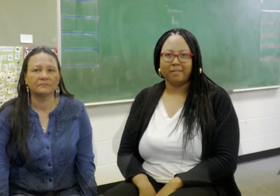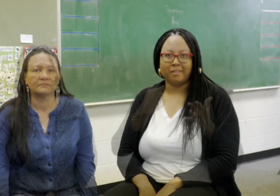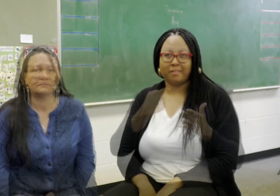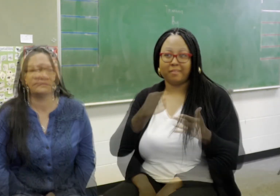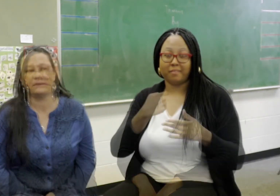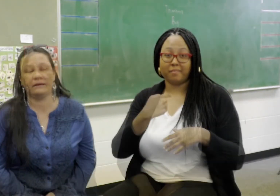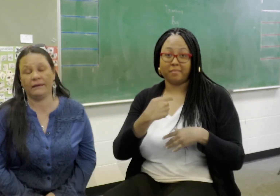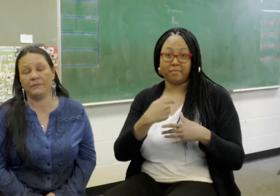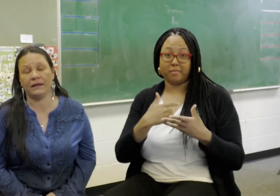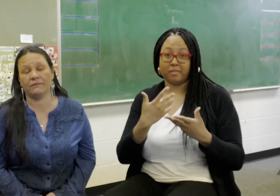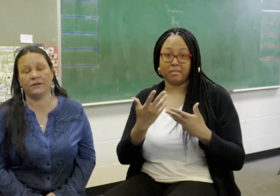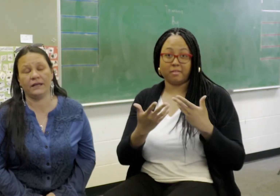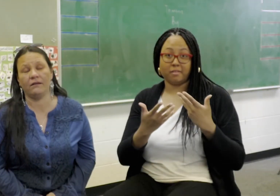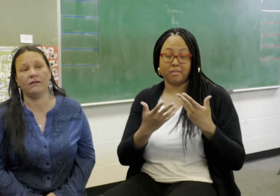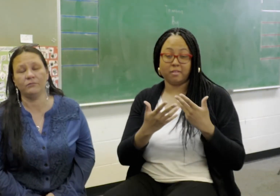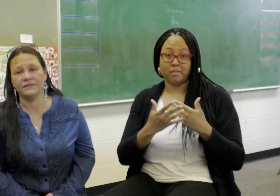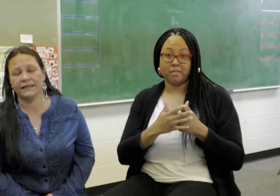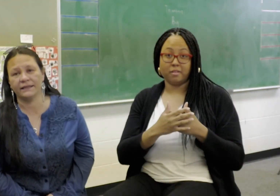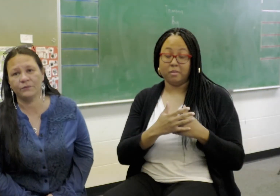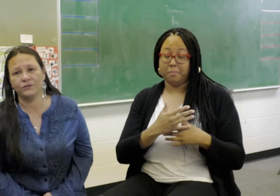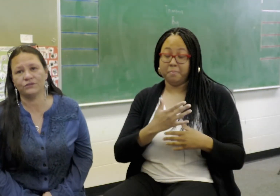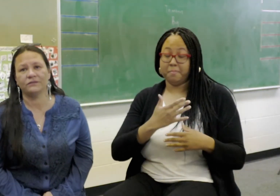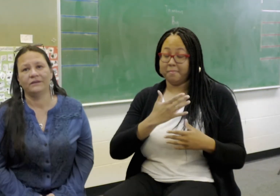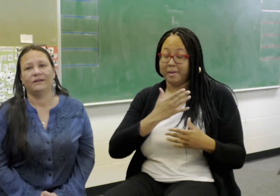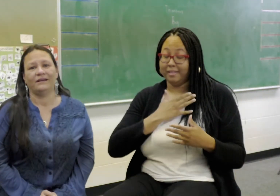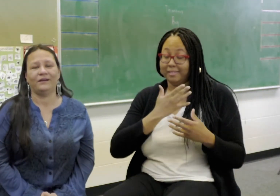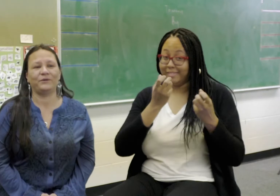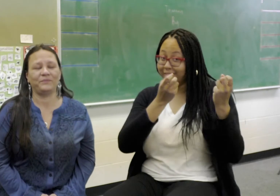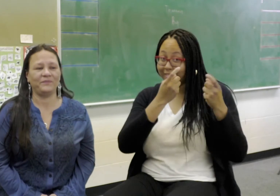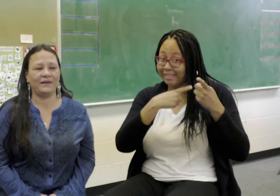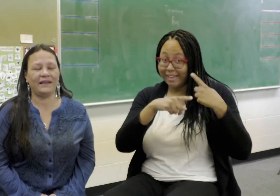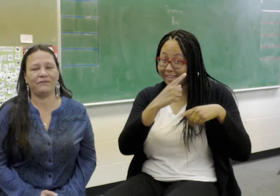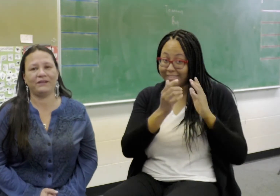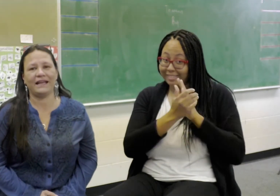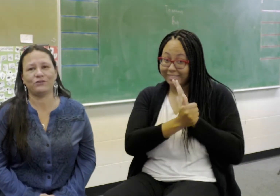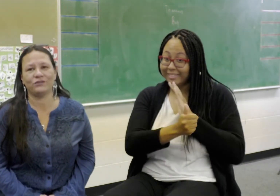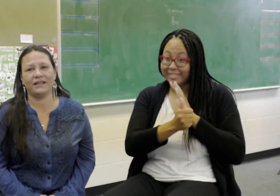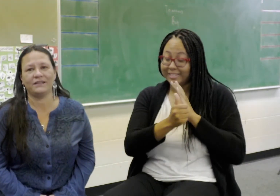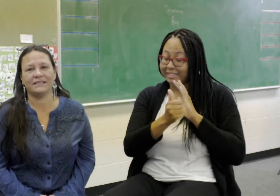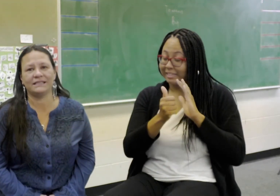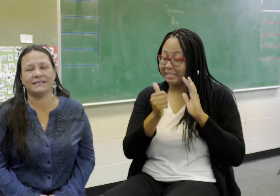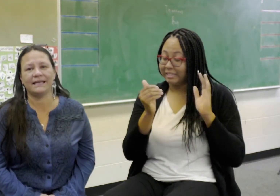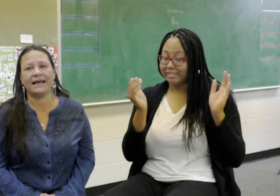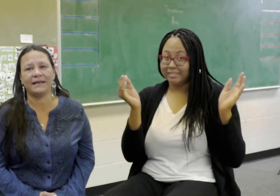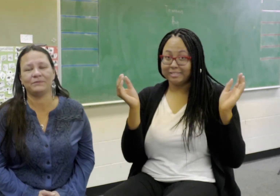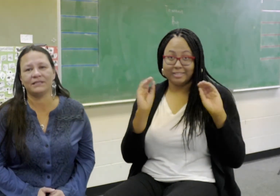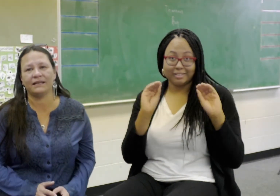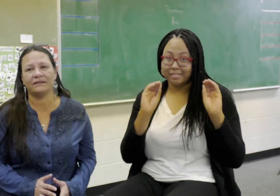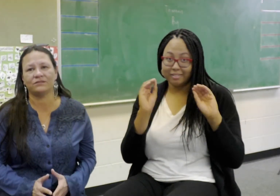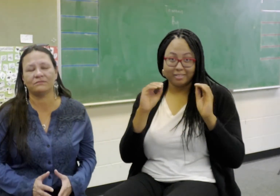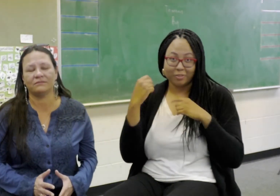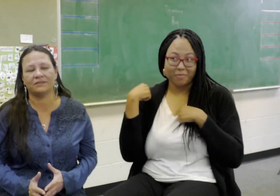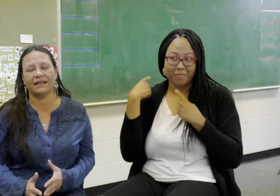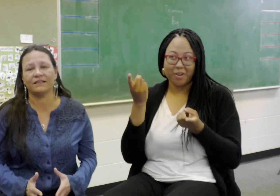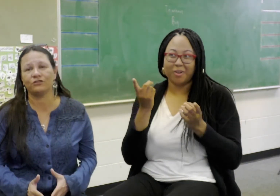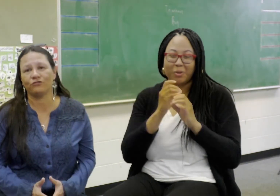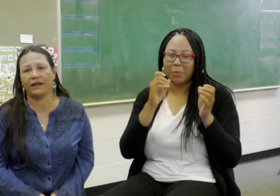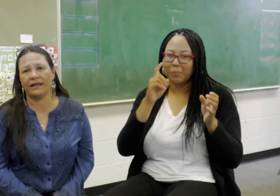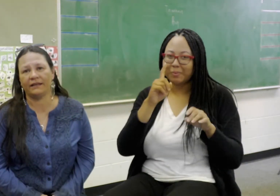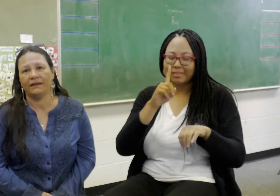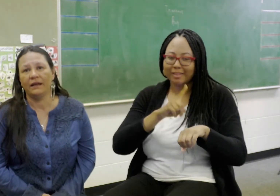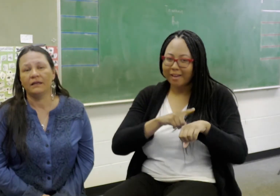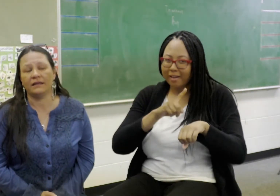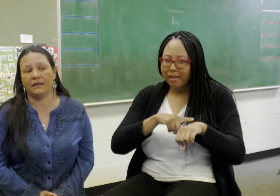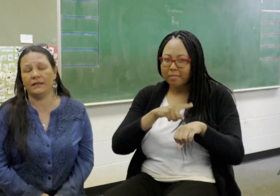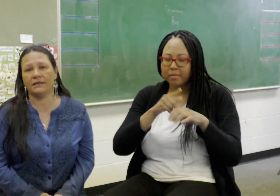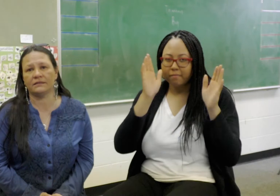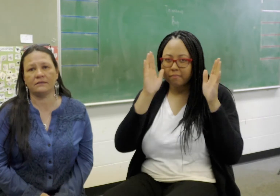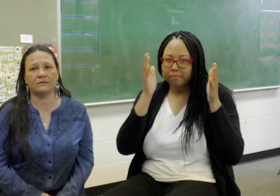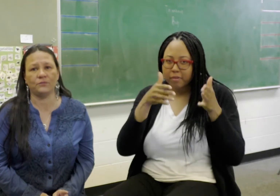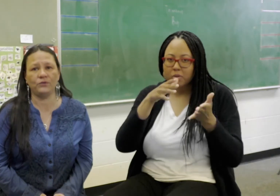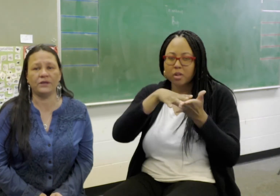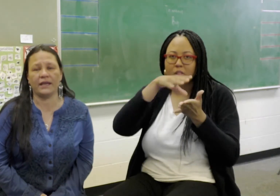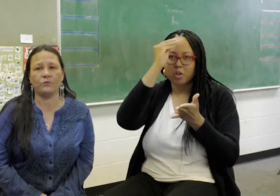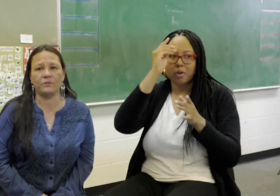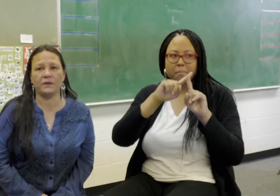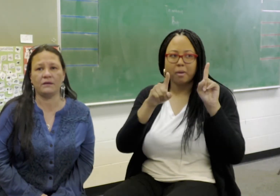I’m not good at all with sign language. Um, I haven’t actually had time to concentrate on it.